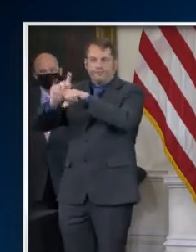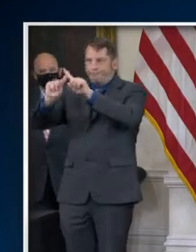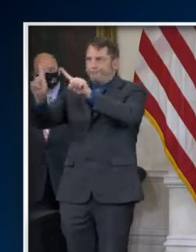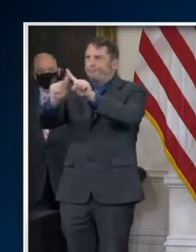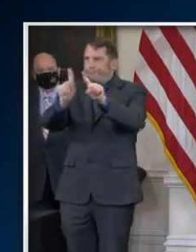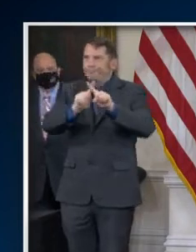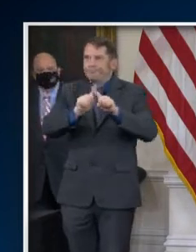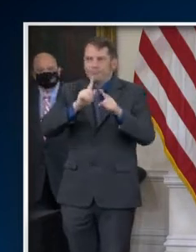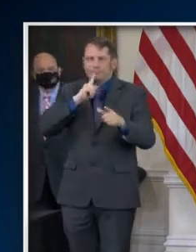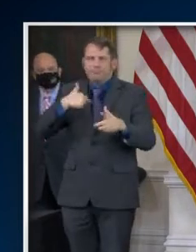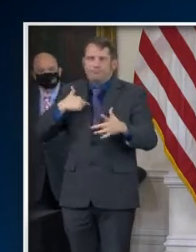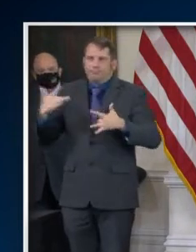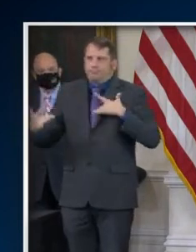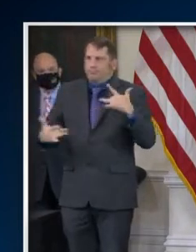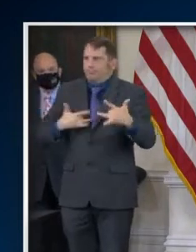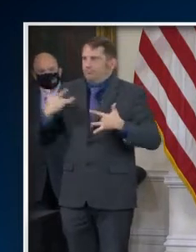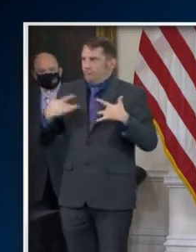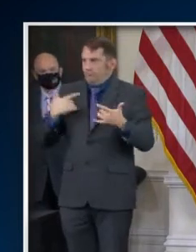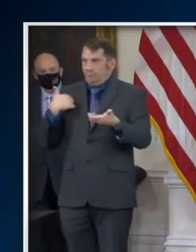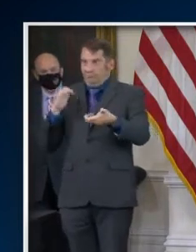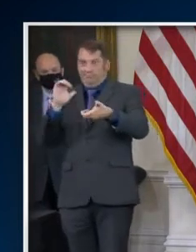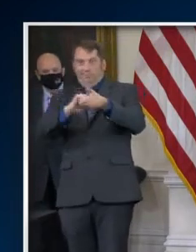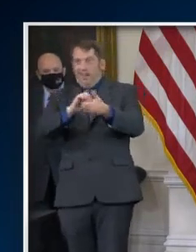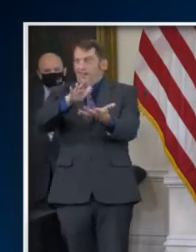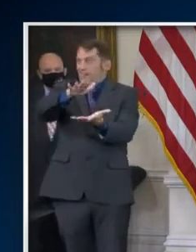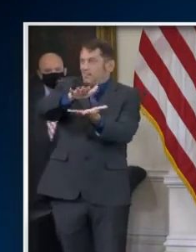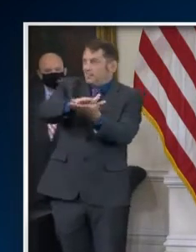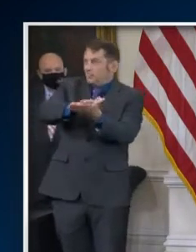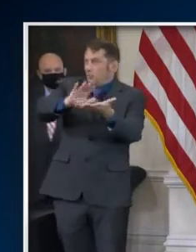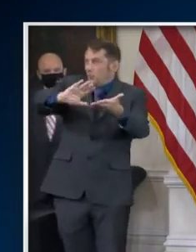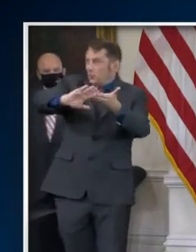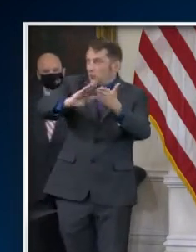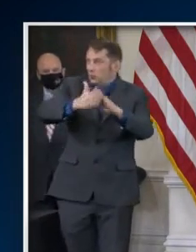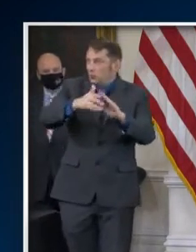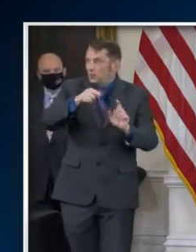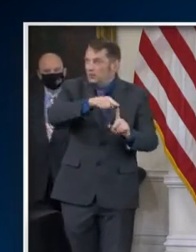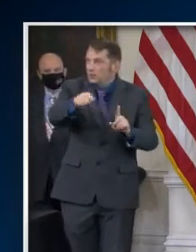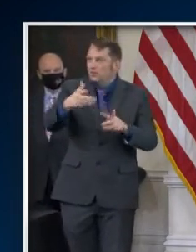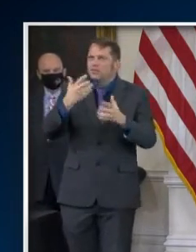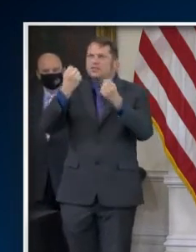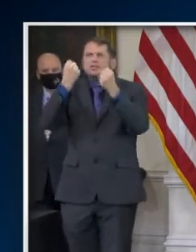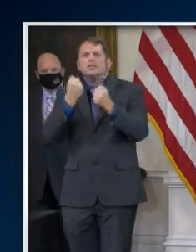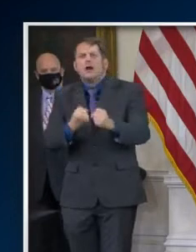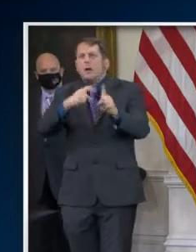I AM PLEASED TO ANNOUNCE EXCITING NEWS IN CONJUNCTION WITH THE ACADEMIC COMMUNITY.